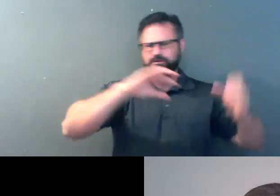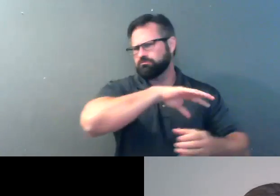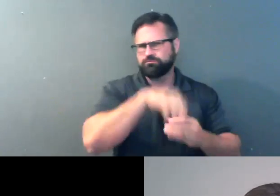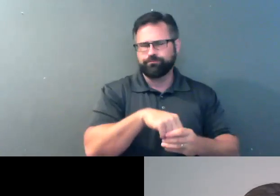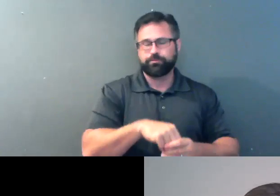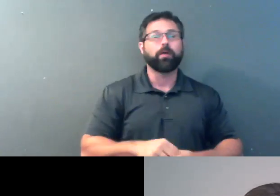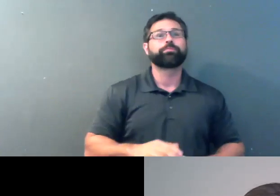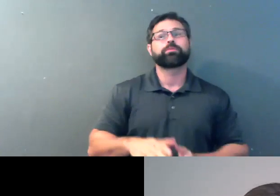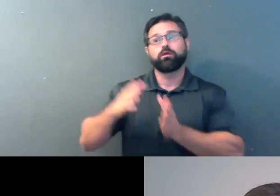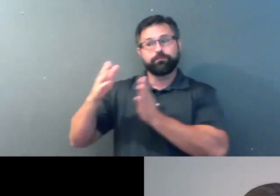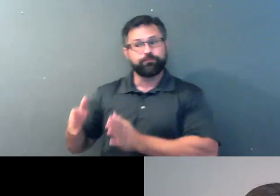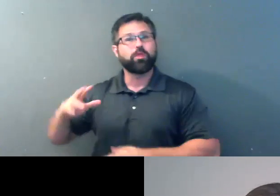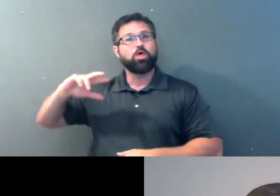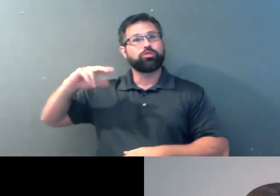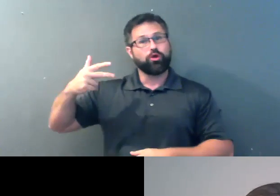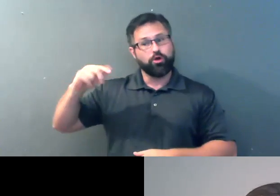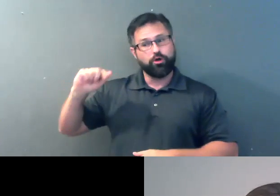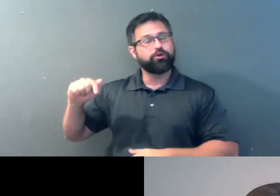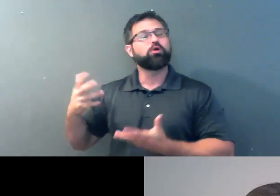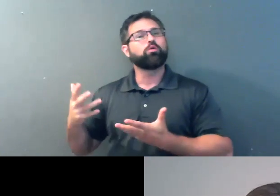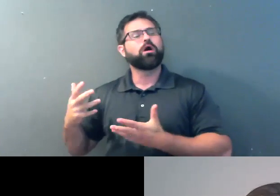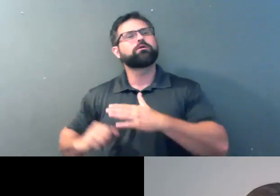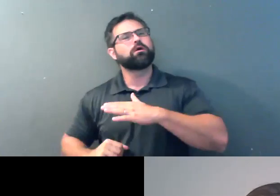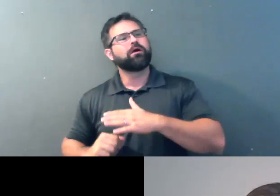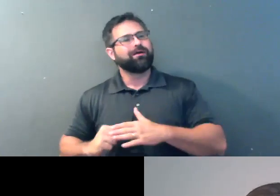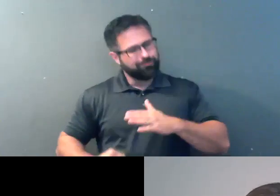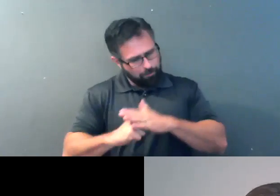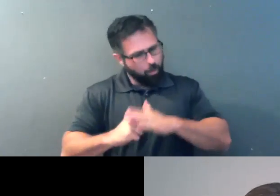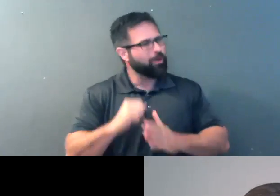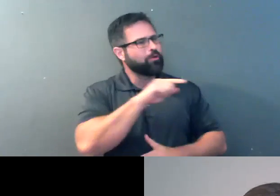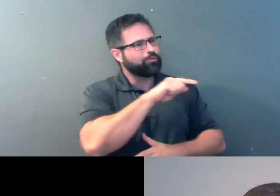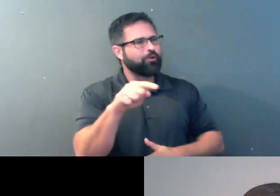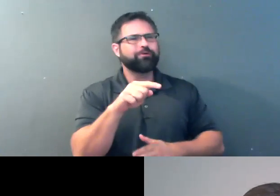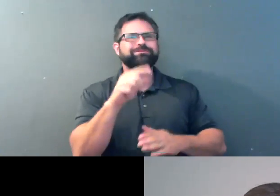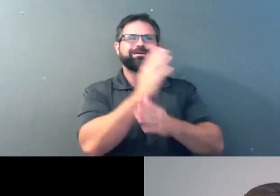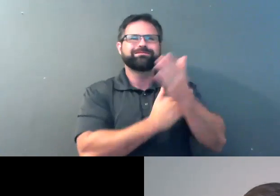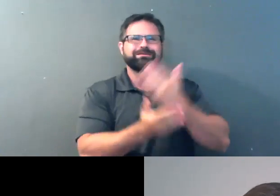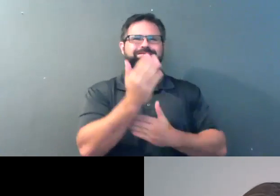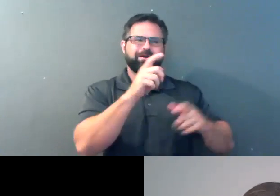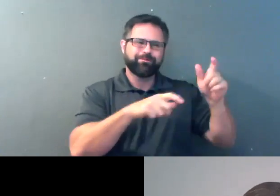supporting engagement by organizations of persons with disabilities in humanitarian action so both